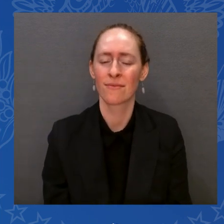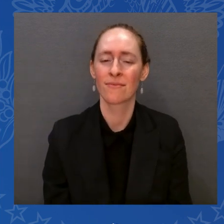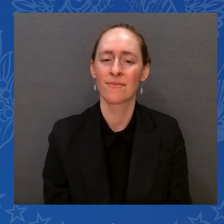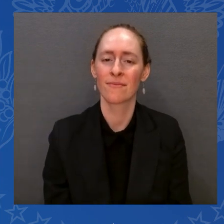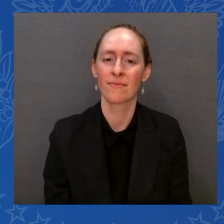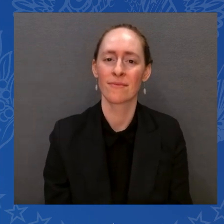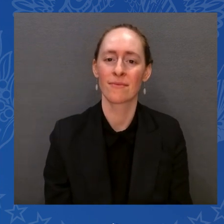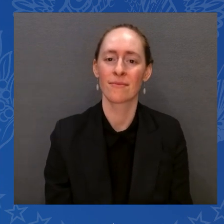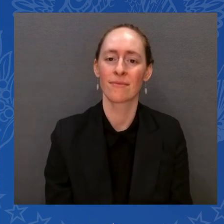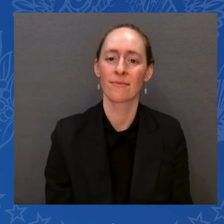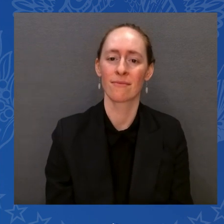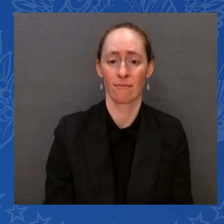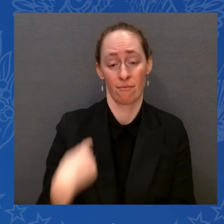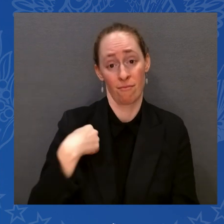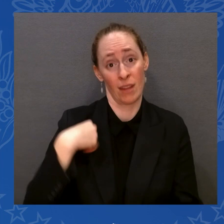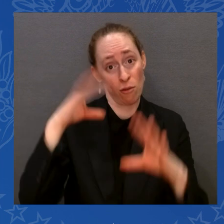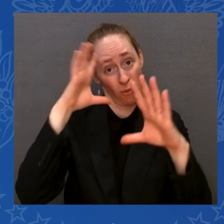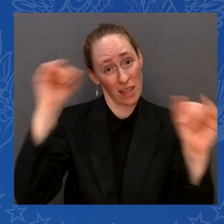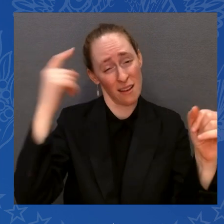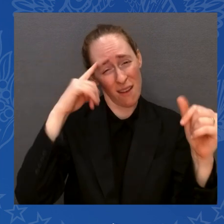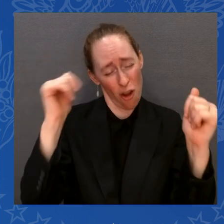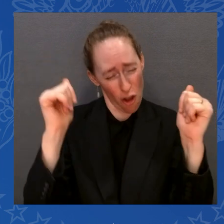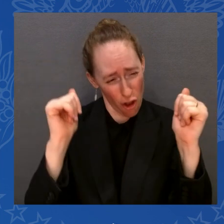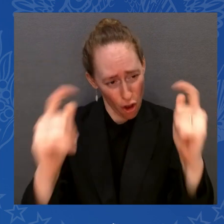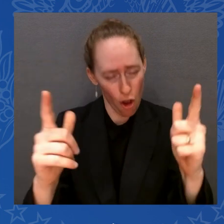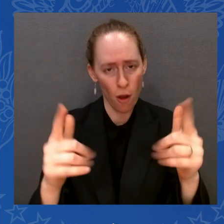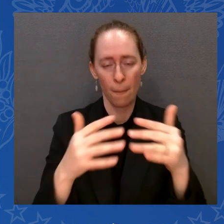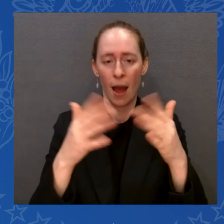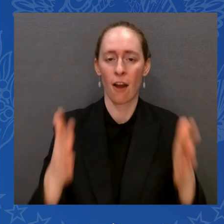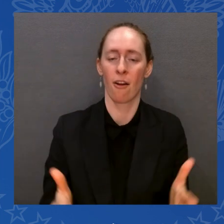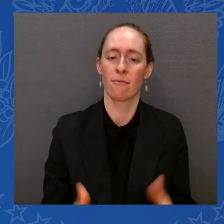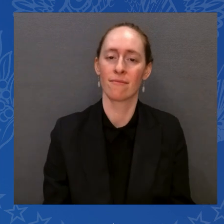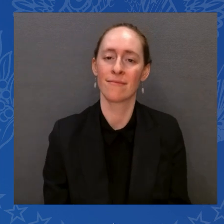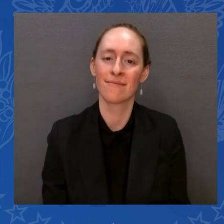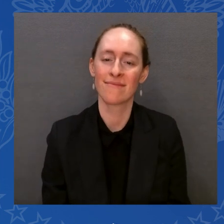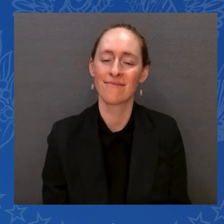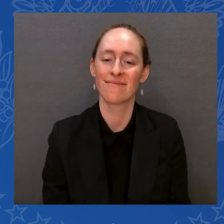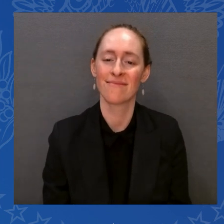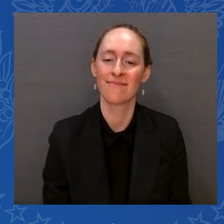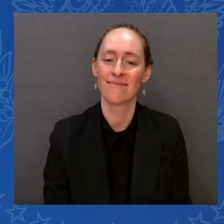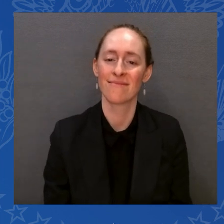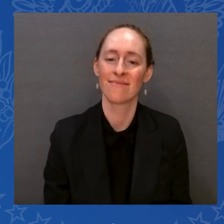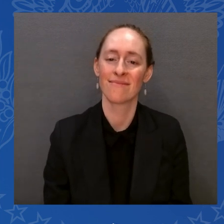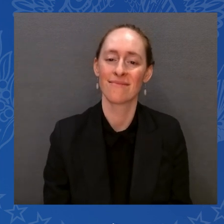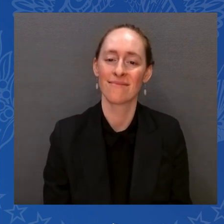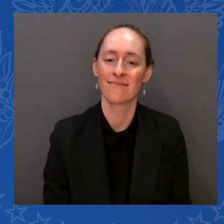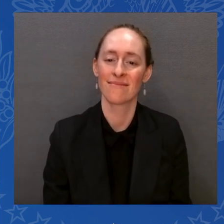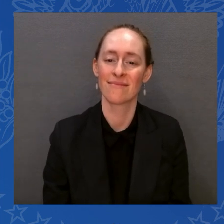You know, at the Port of Green Bay, we're helping turn an old water plant site into a new port terminal.